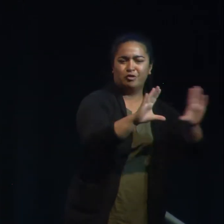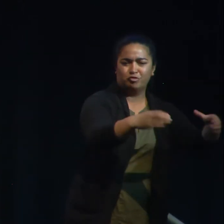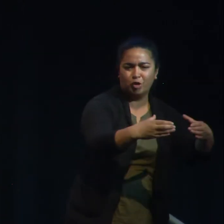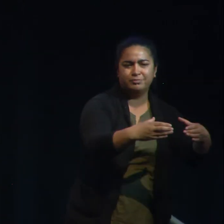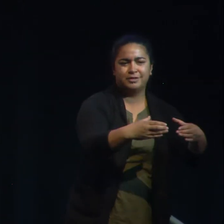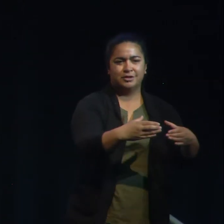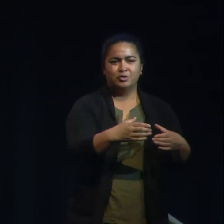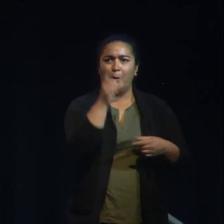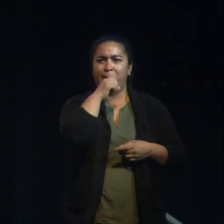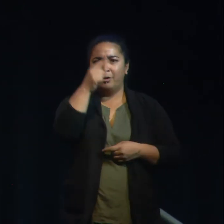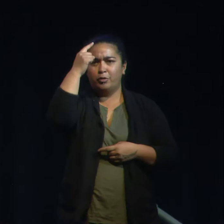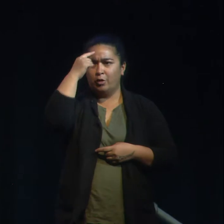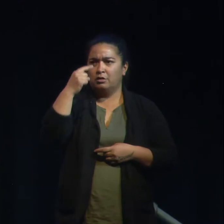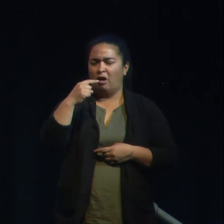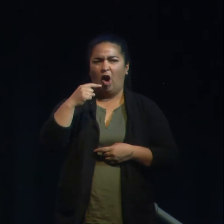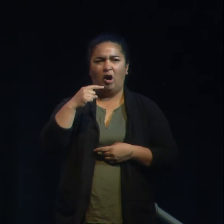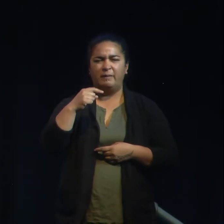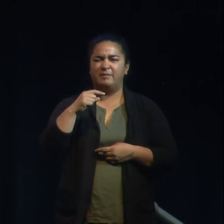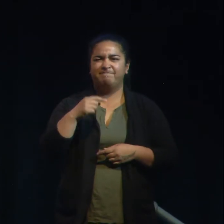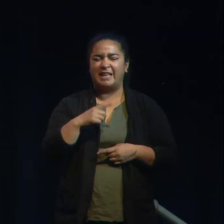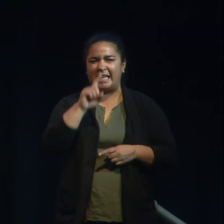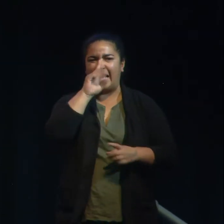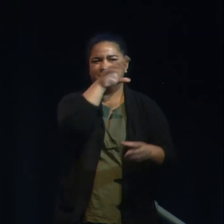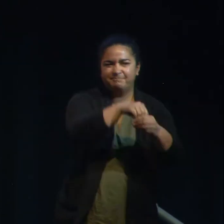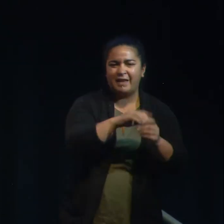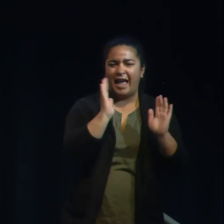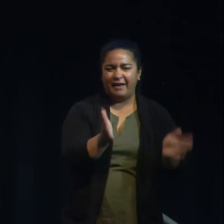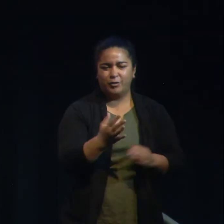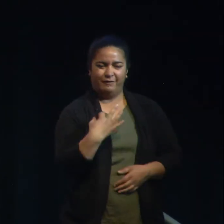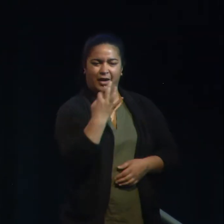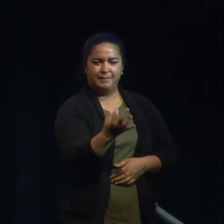felt they had to be invited to come along - which they didn't have to be - anybody could